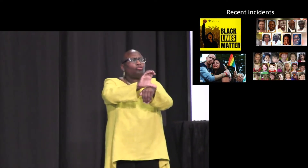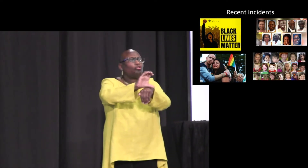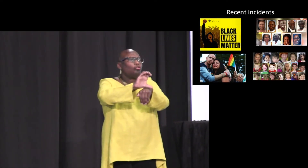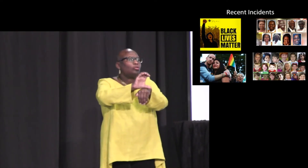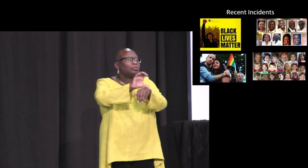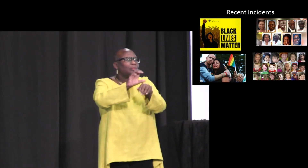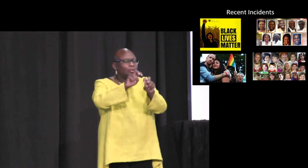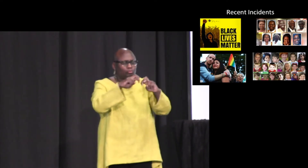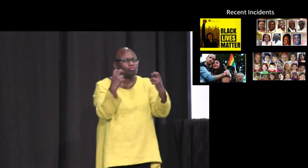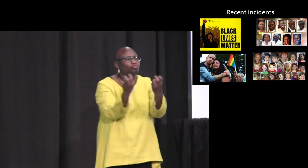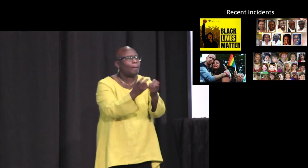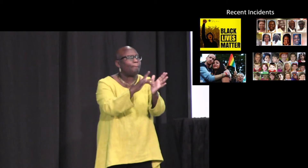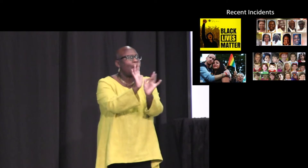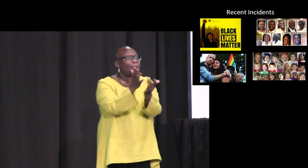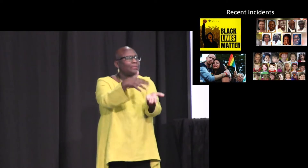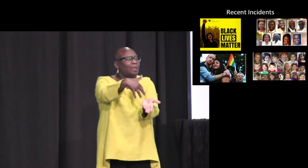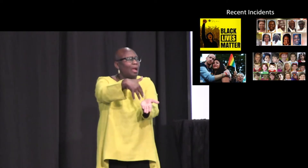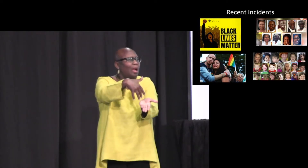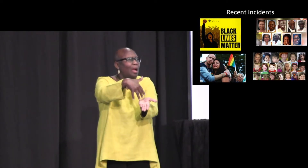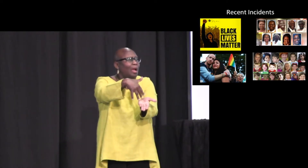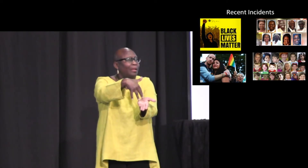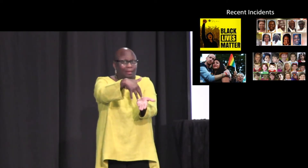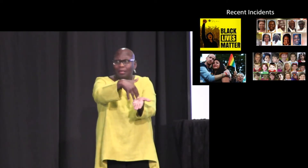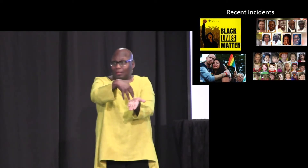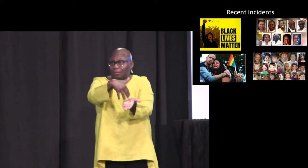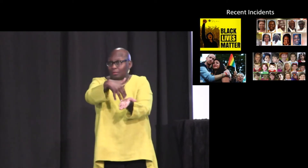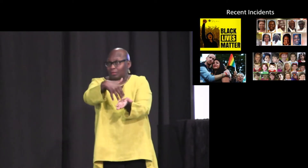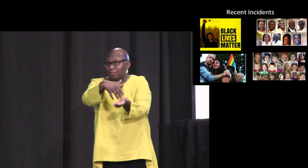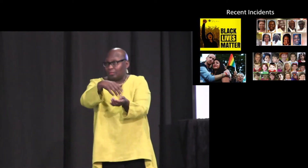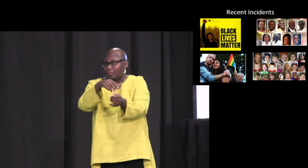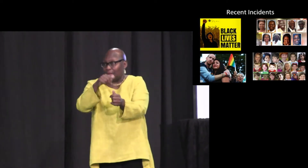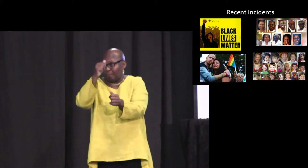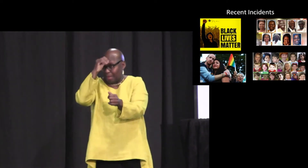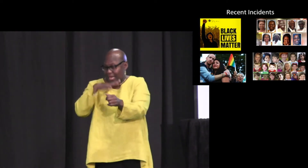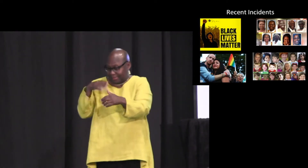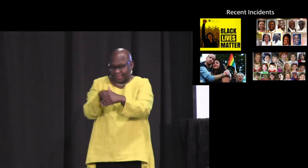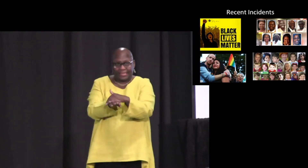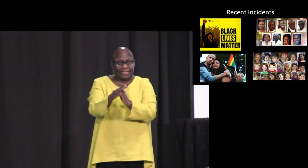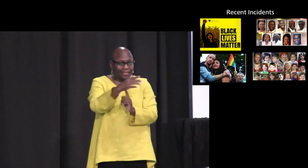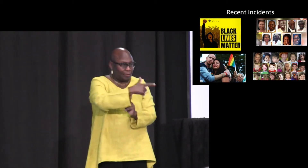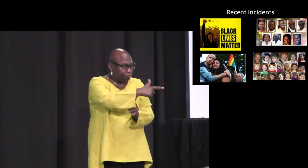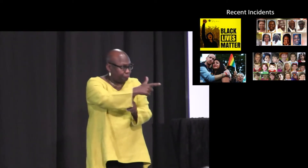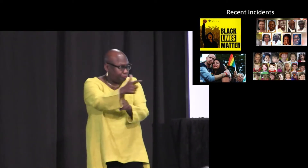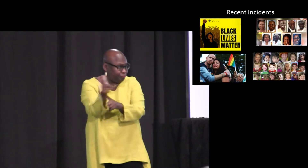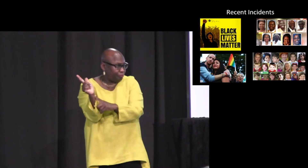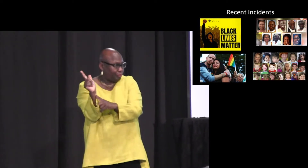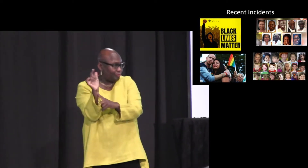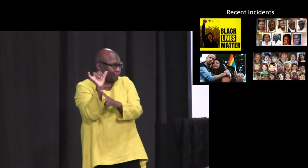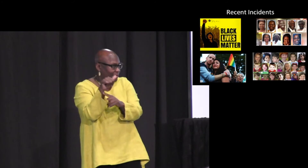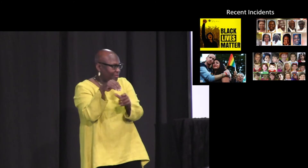You're familiar with what's happening in the social sphere lately and this has a